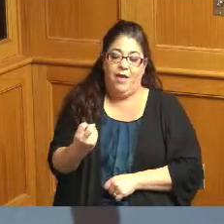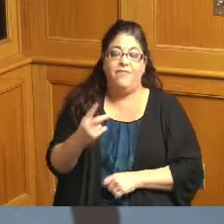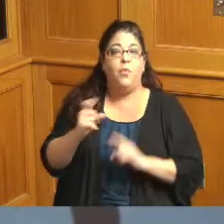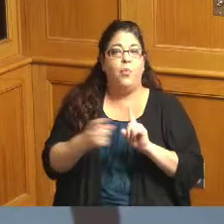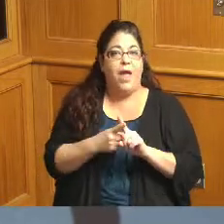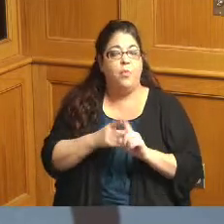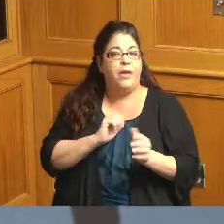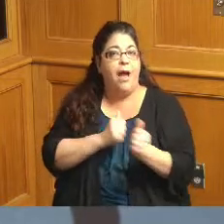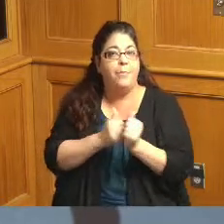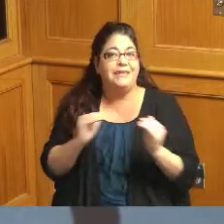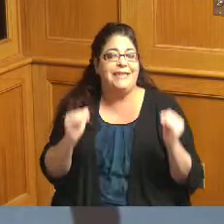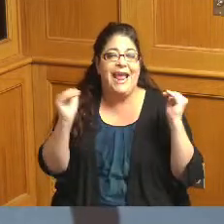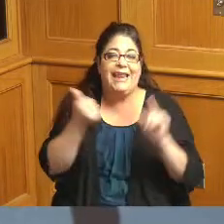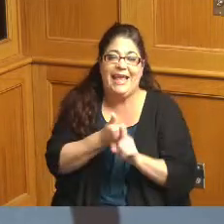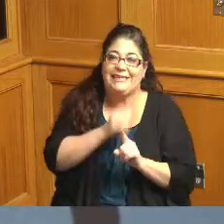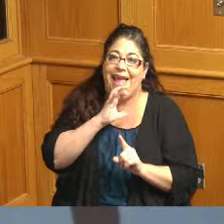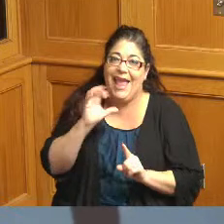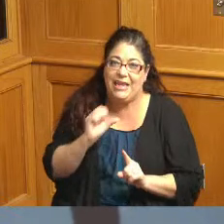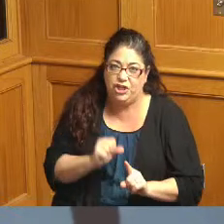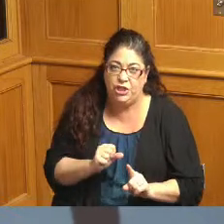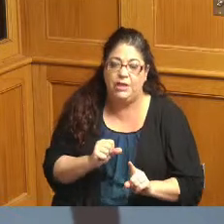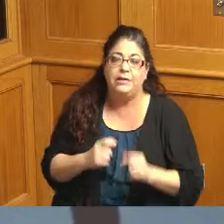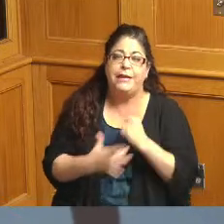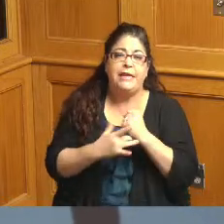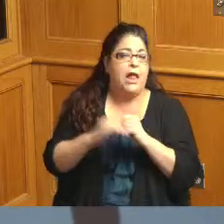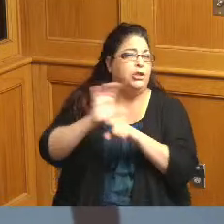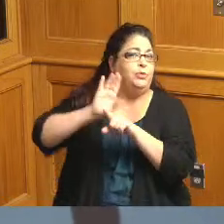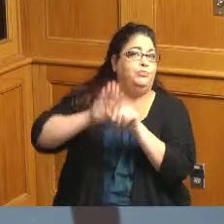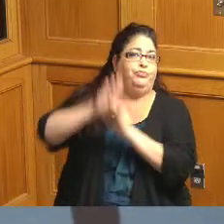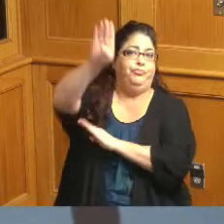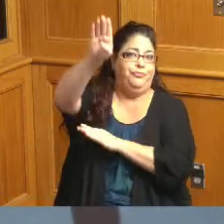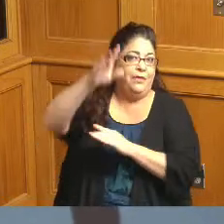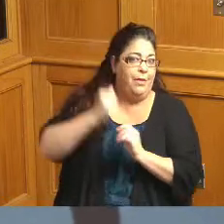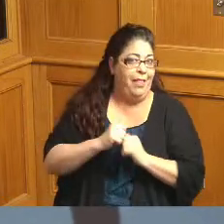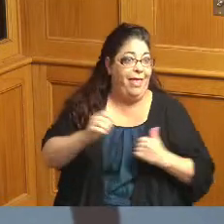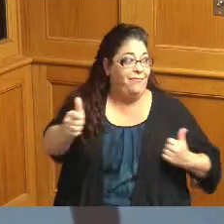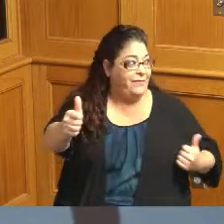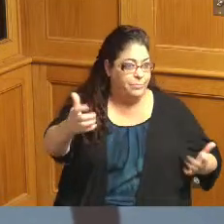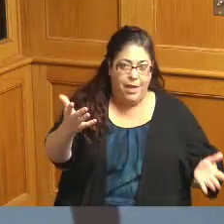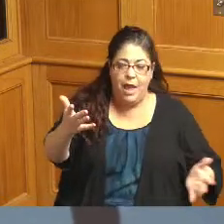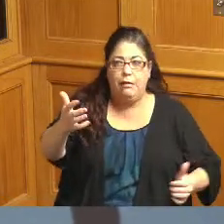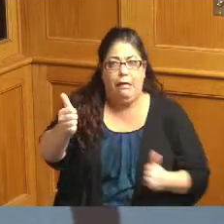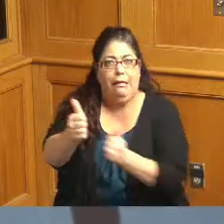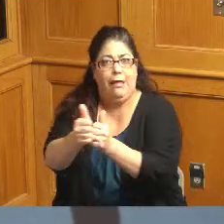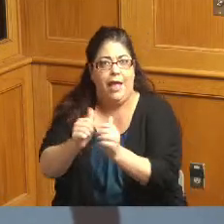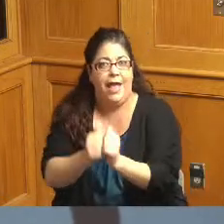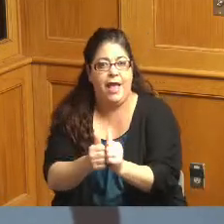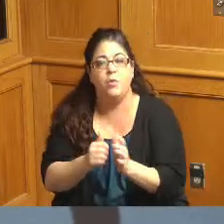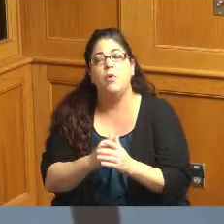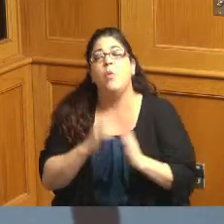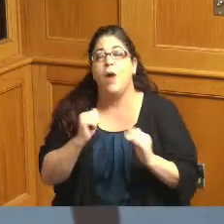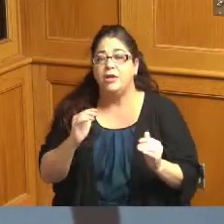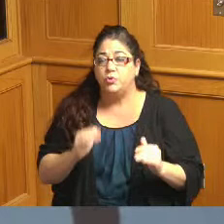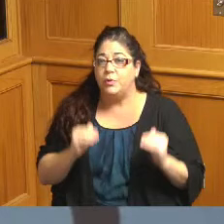that's Aging in the realm of Technology we would like to increase this before the Presidential